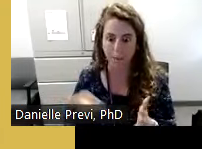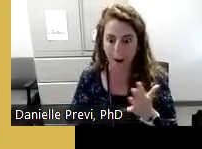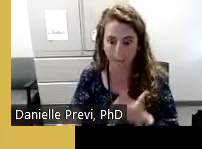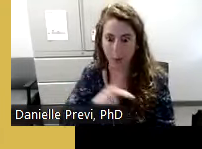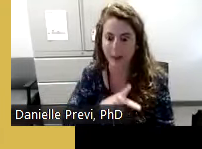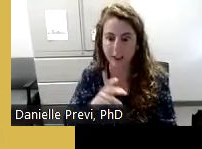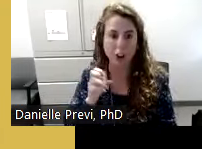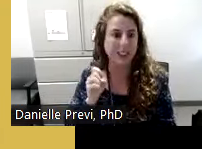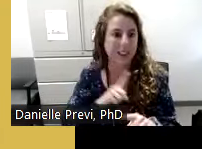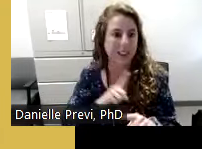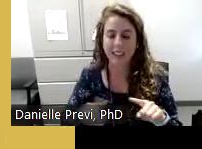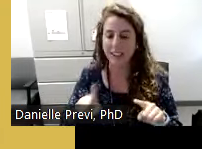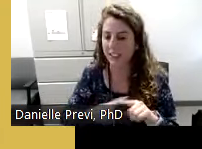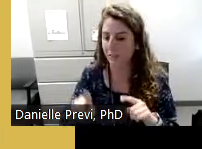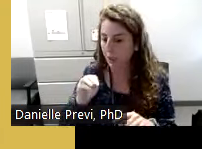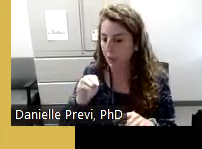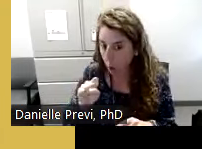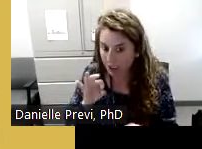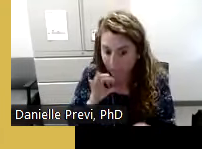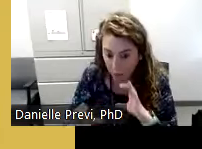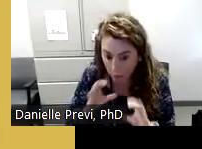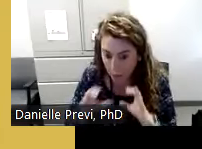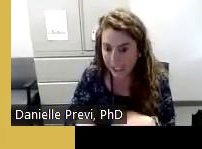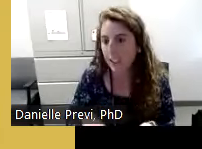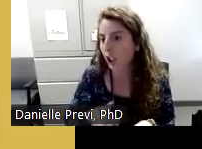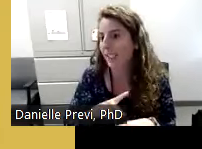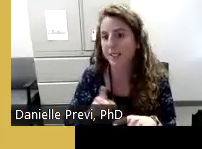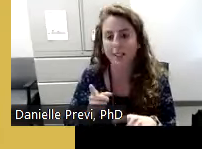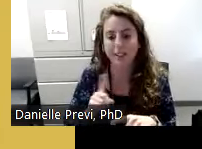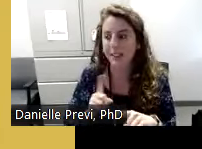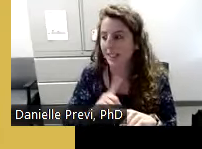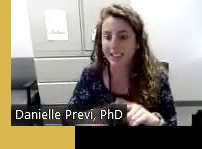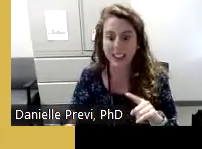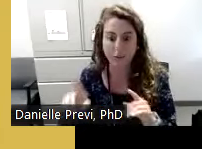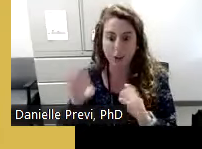and this is really to illustrate the diversity of the deaf and hard of hearing community. Diversity